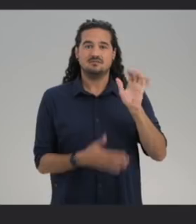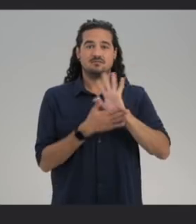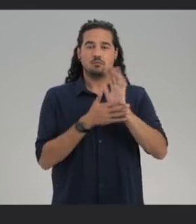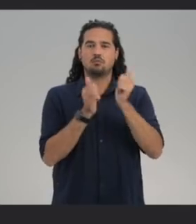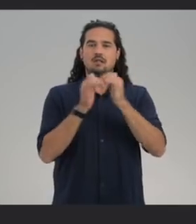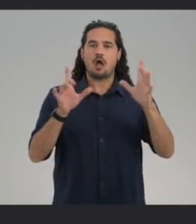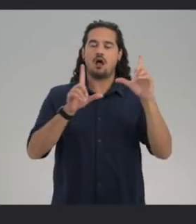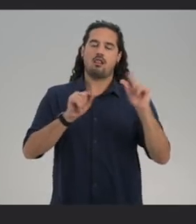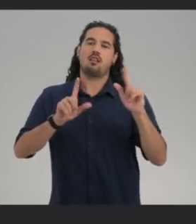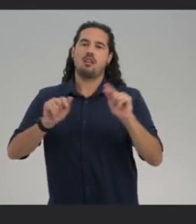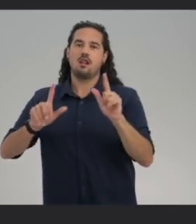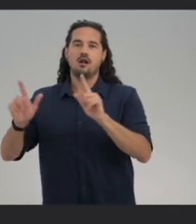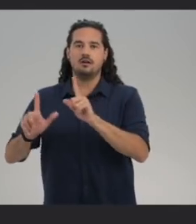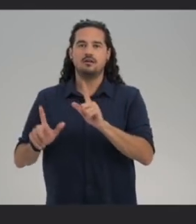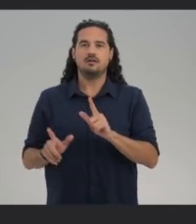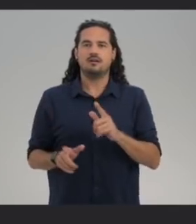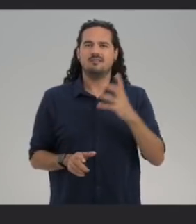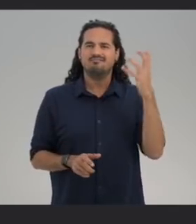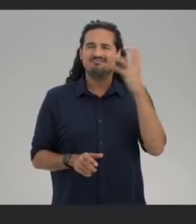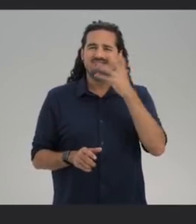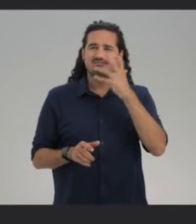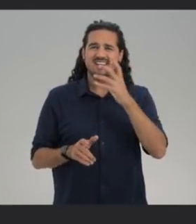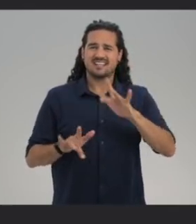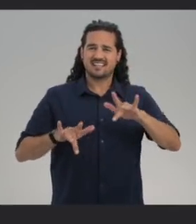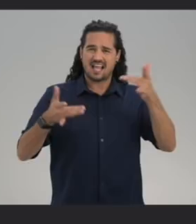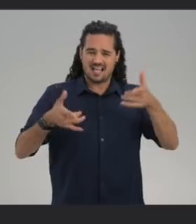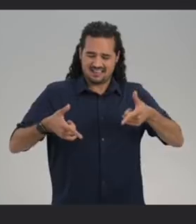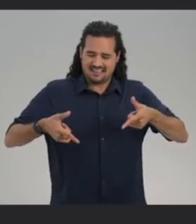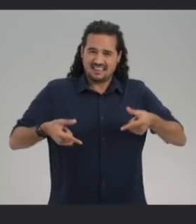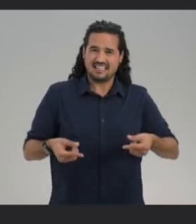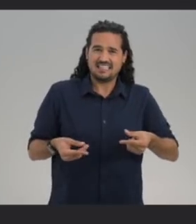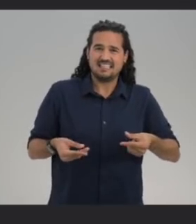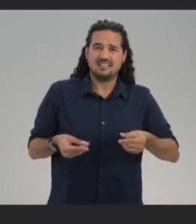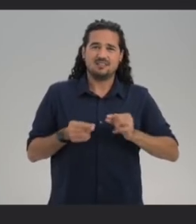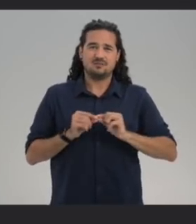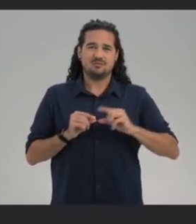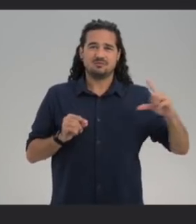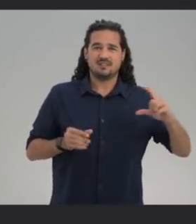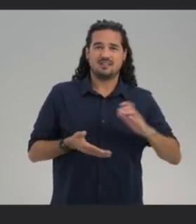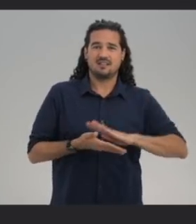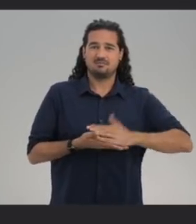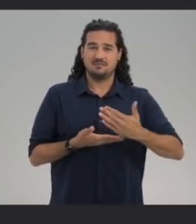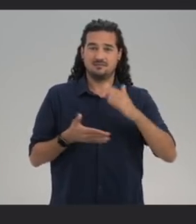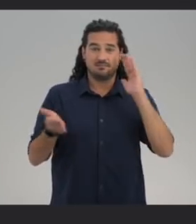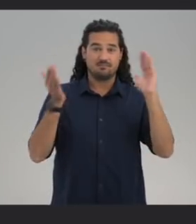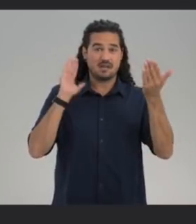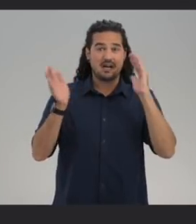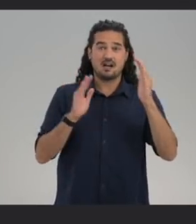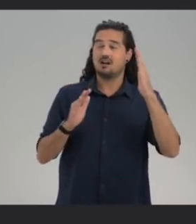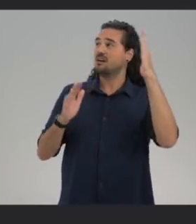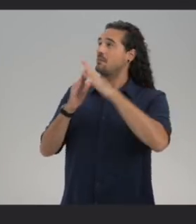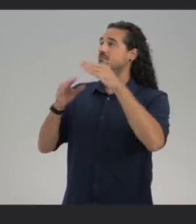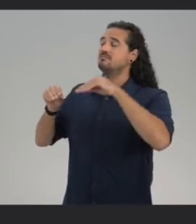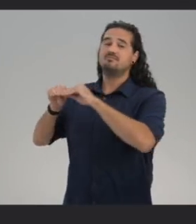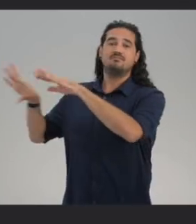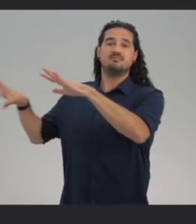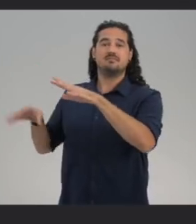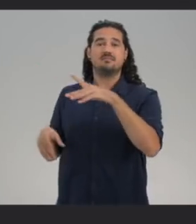That's mind-blowing for such a thin and light notebook. And when you compare MacBook Air to the best-selling Windows laptop in its class,